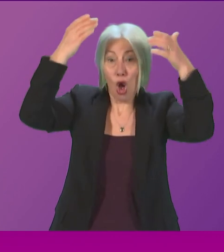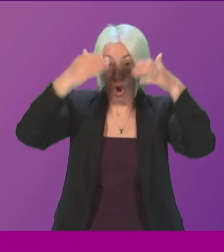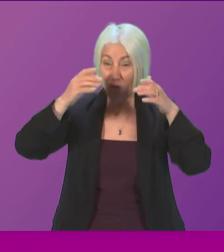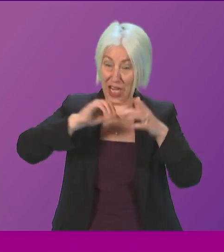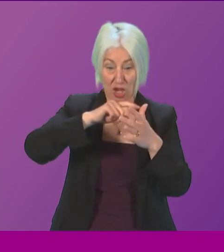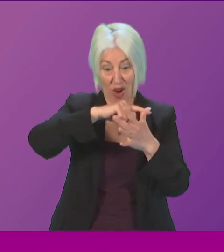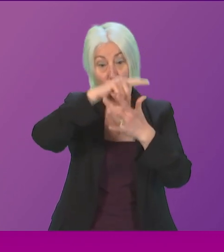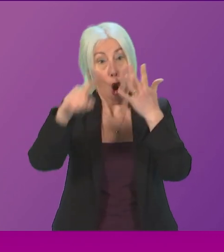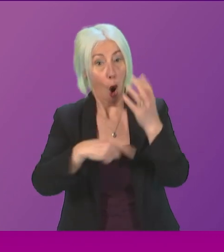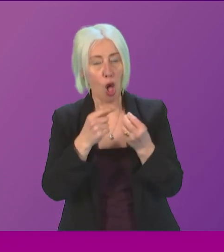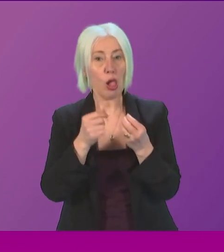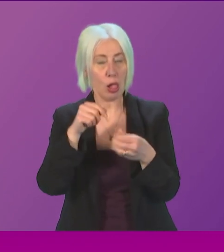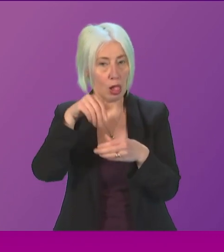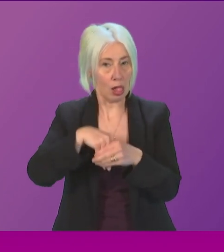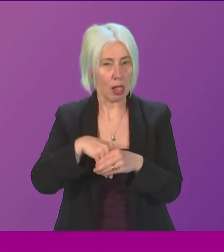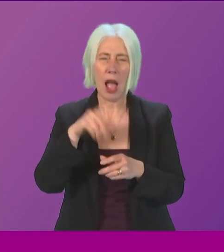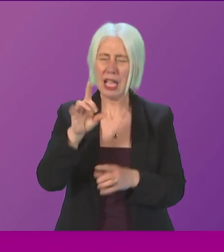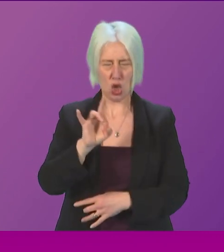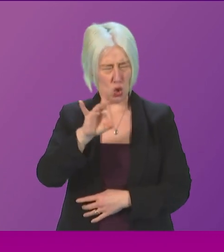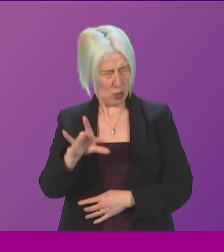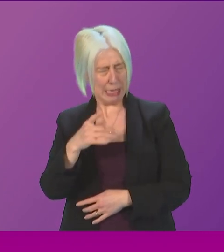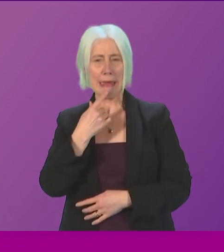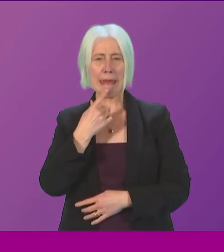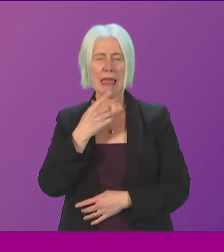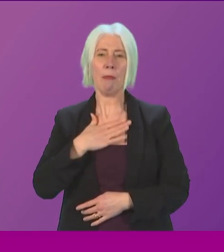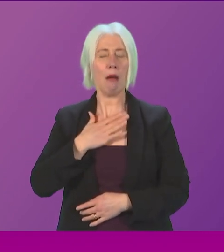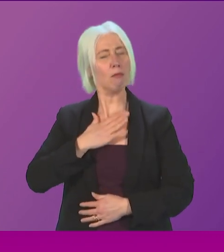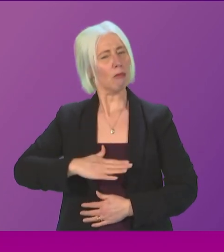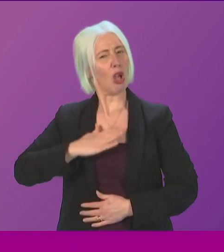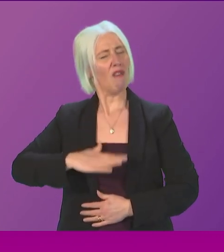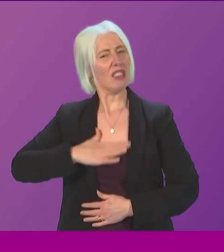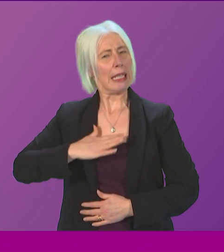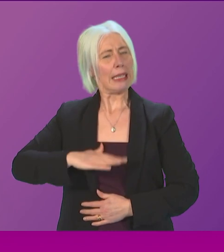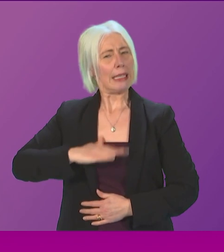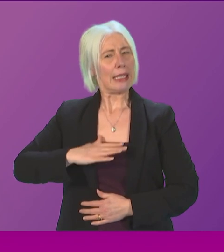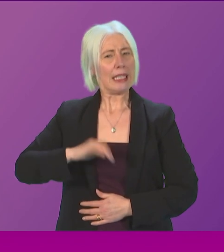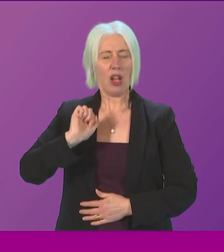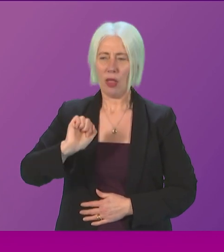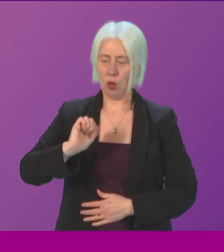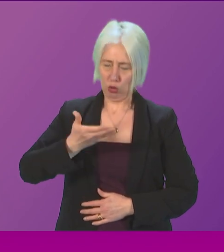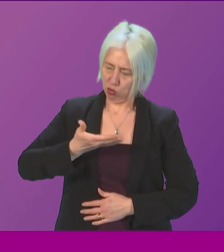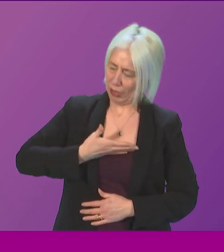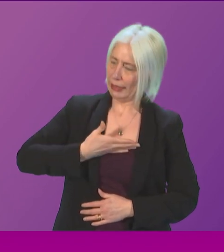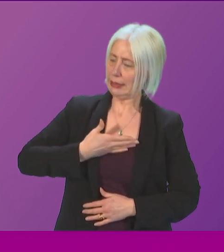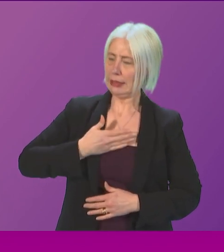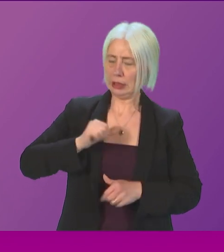There is something unique and strangely comforting about those rights and rituals that have spanned